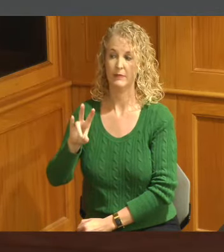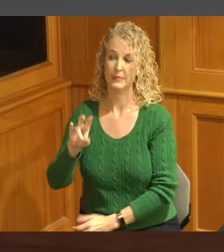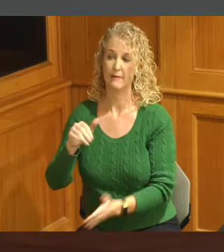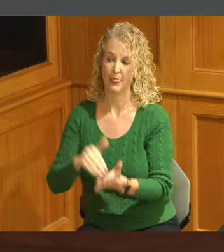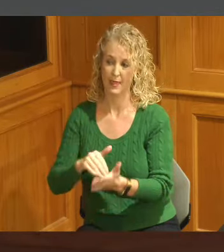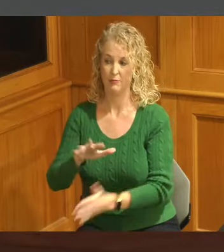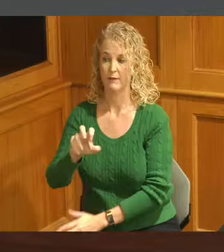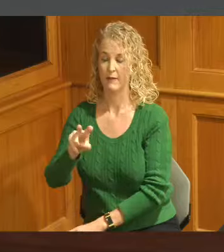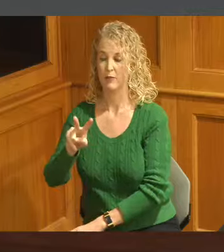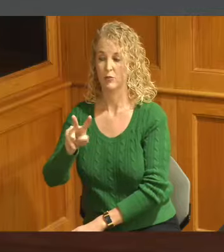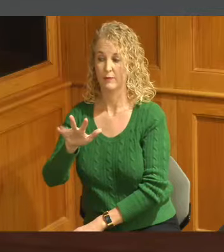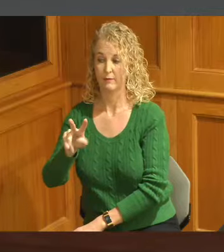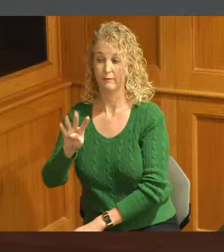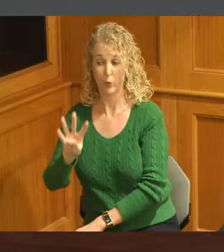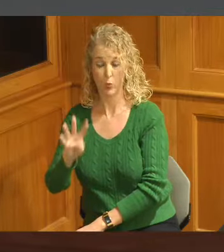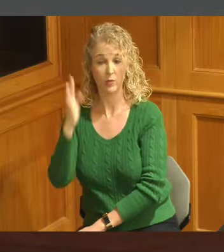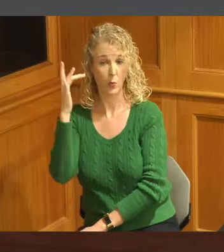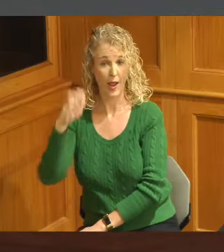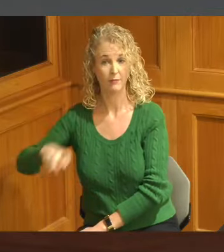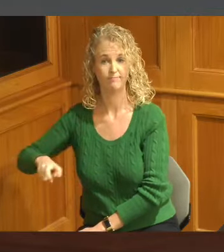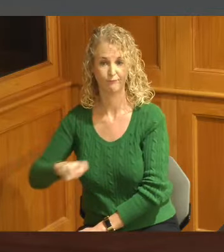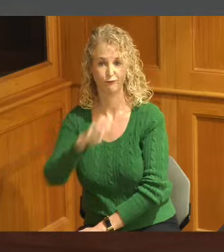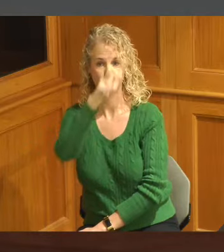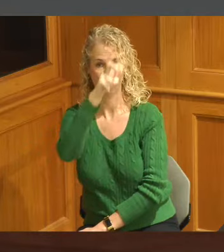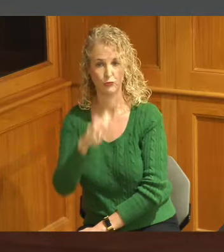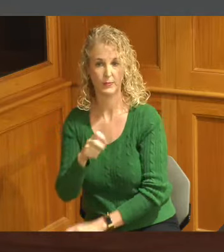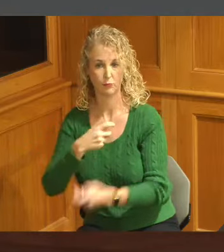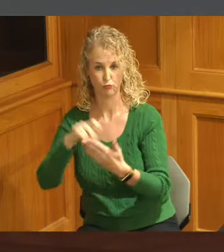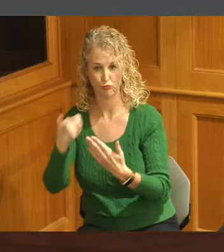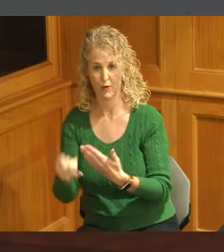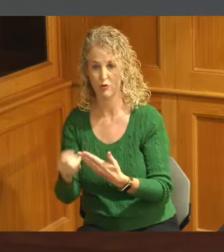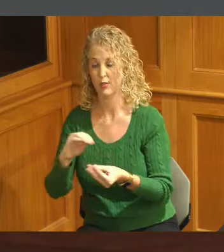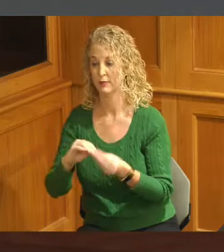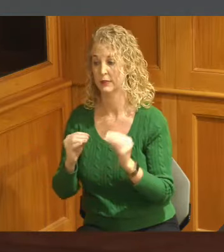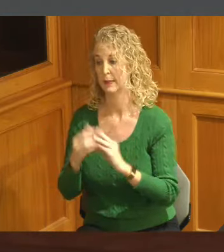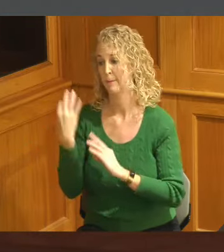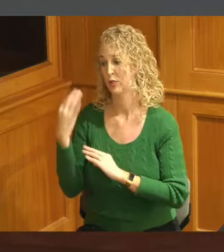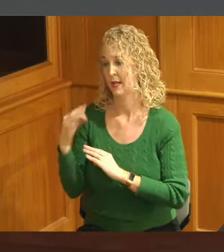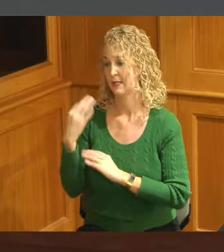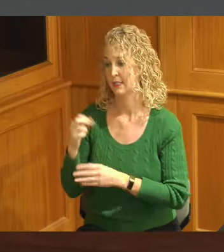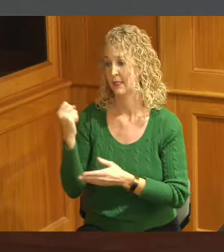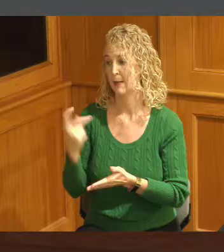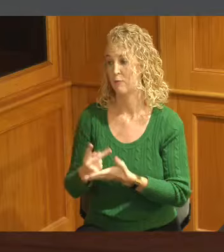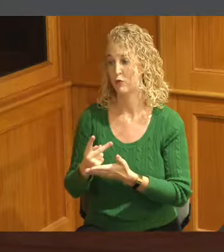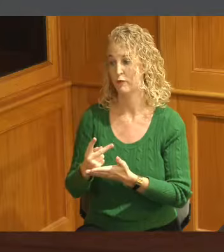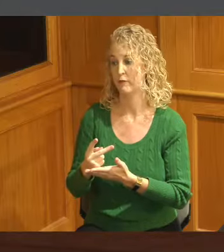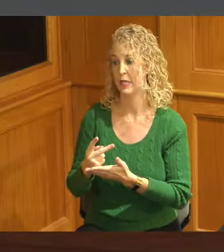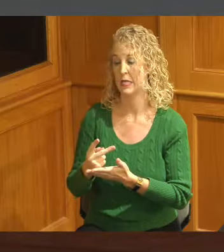down at Paycor Stadium. Item 19 is authorizing the use of credit cards under the Board of County